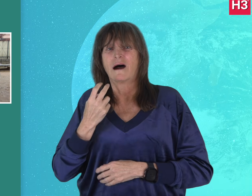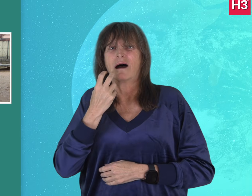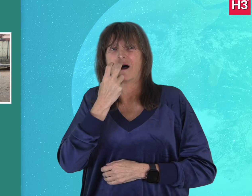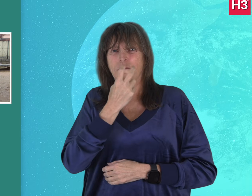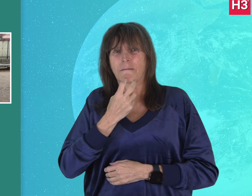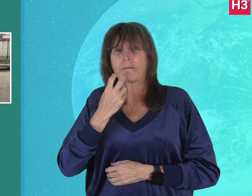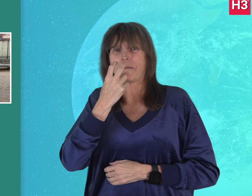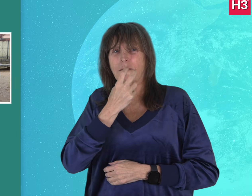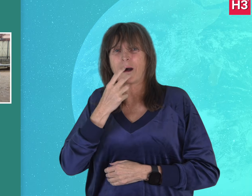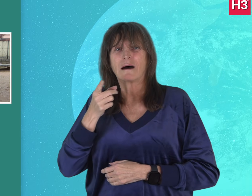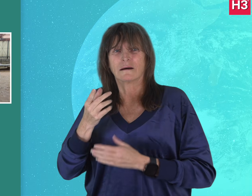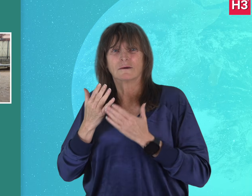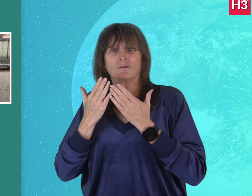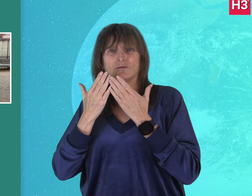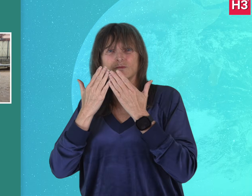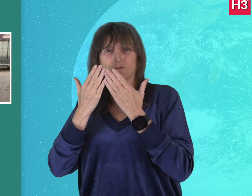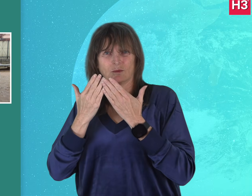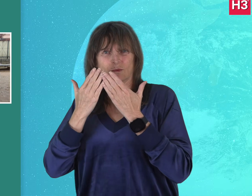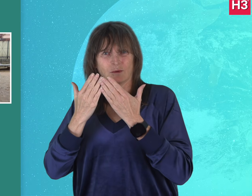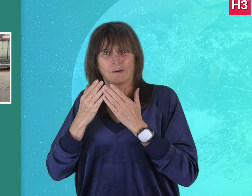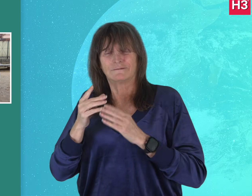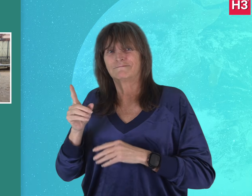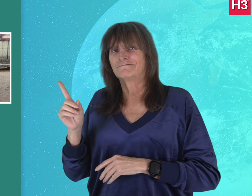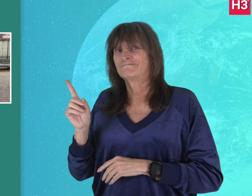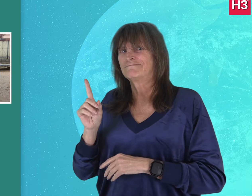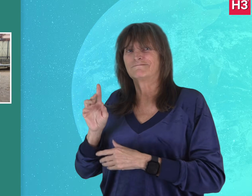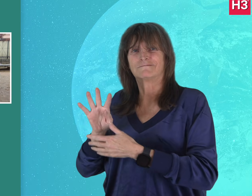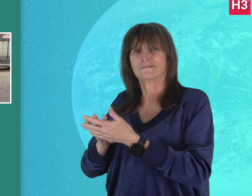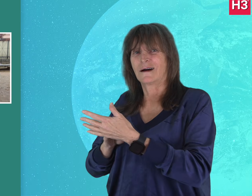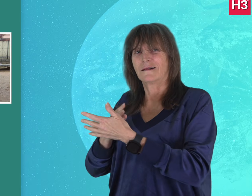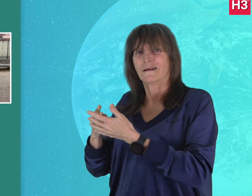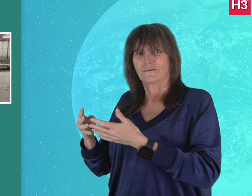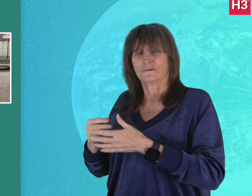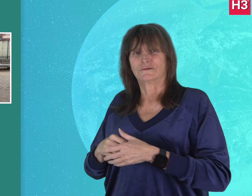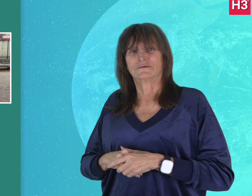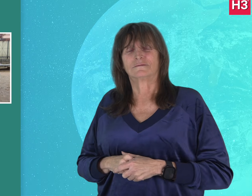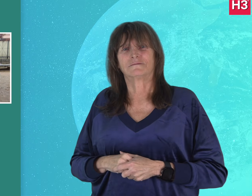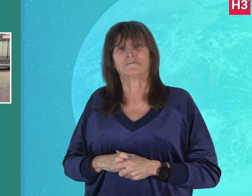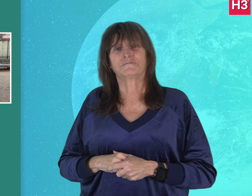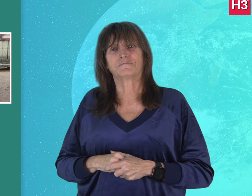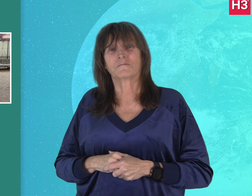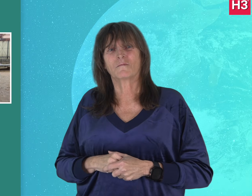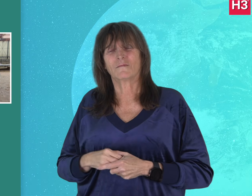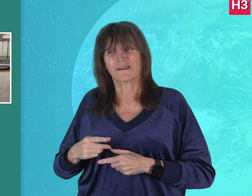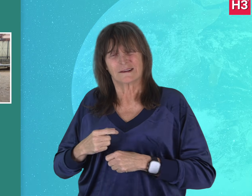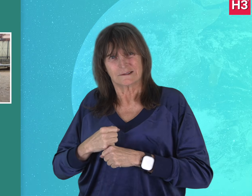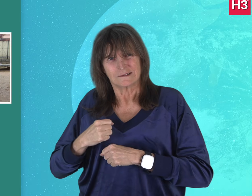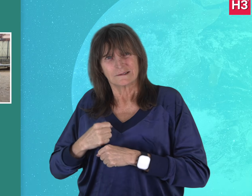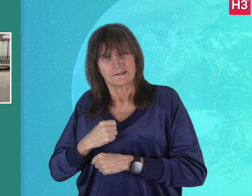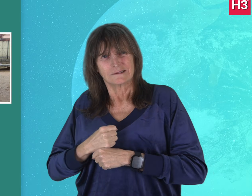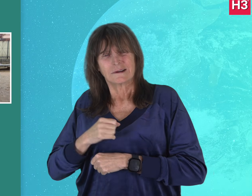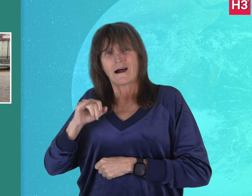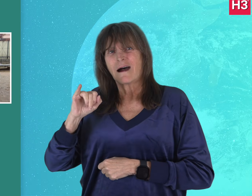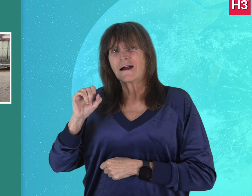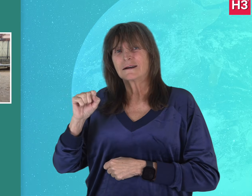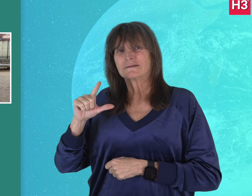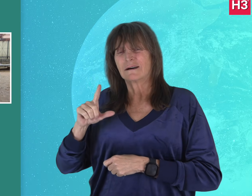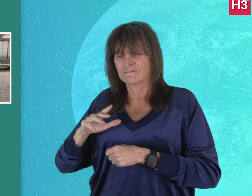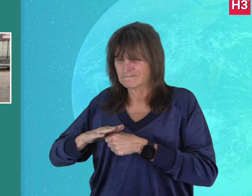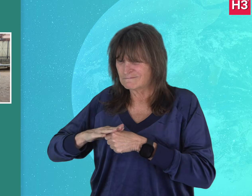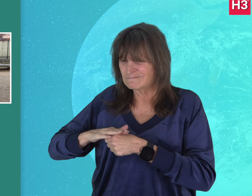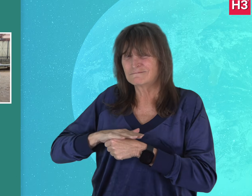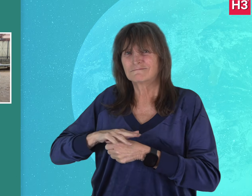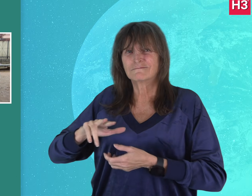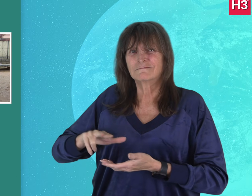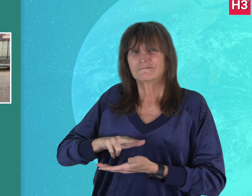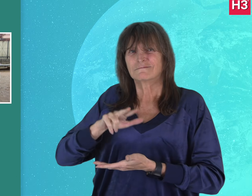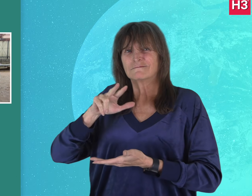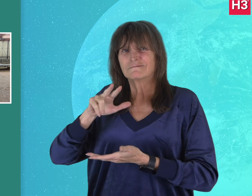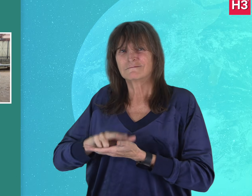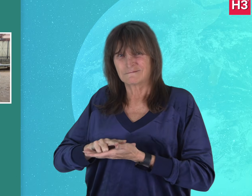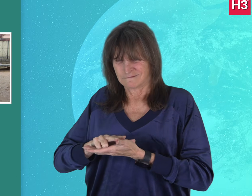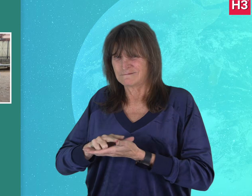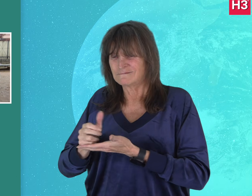Making ISL fully official would help fix this. Japan passed a national law